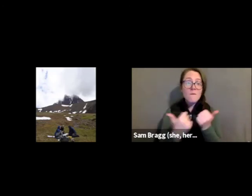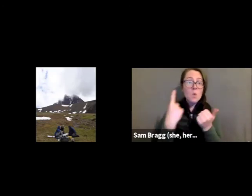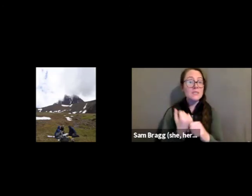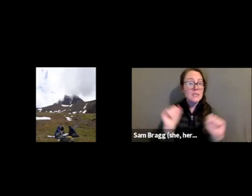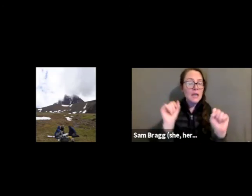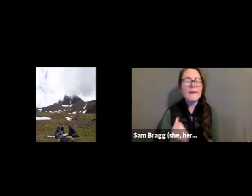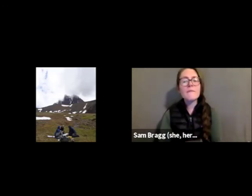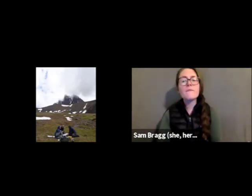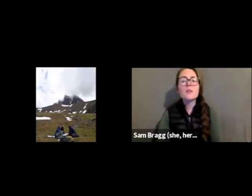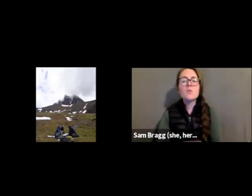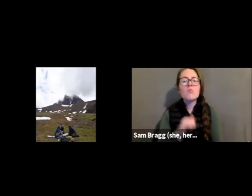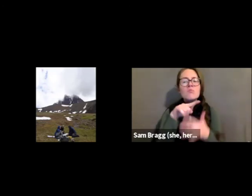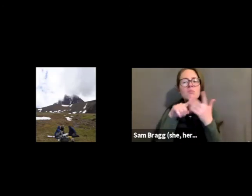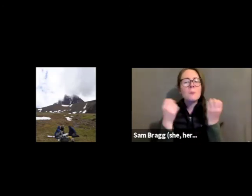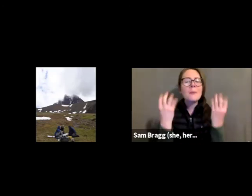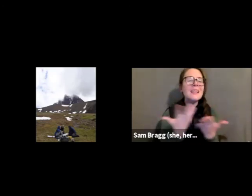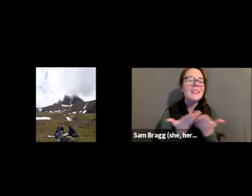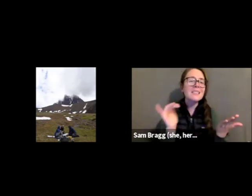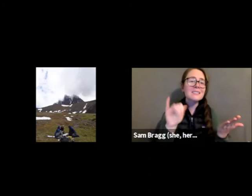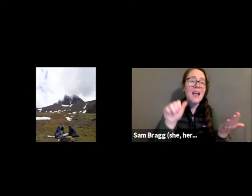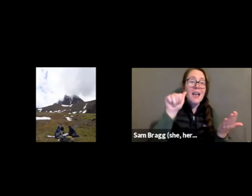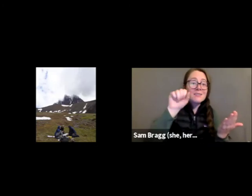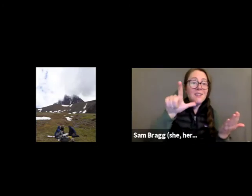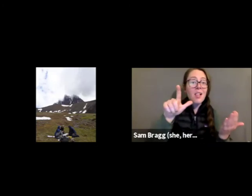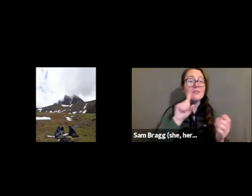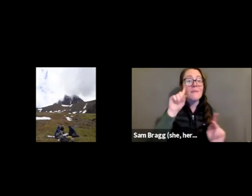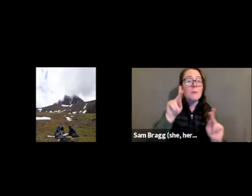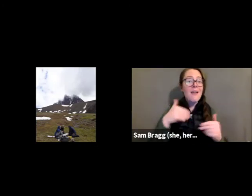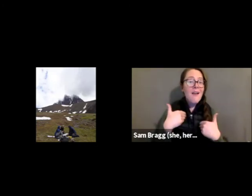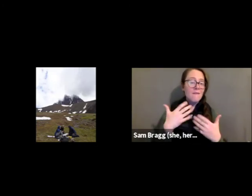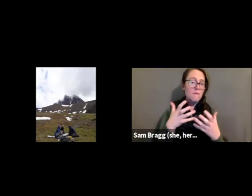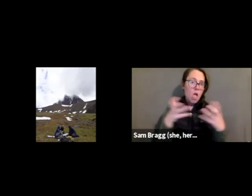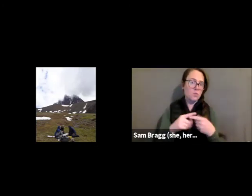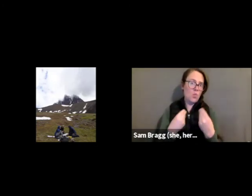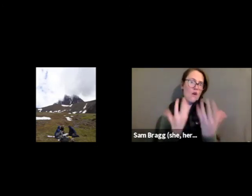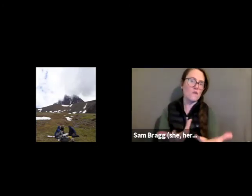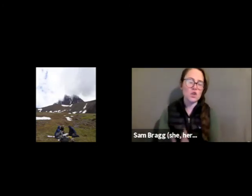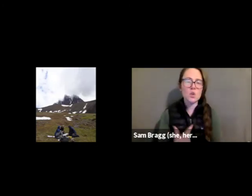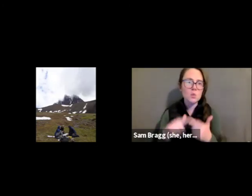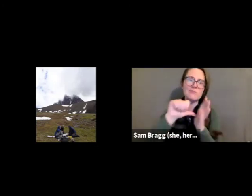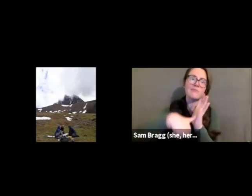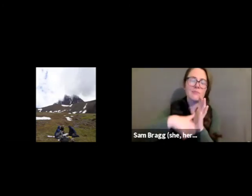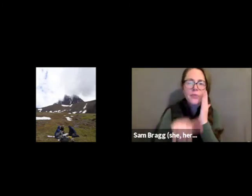able to sign and when we all were able to sign we had much clearer communication amongst the group